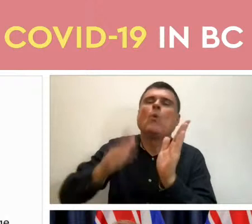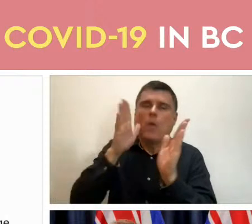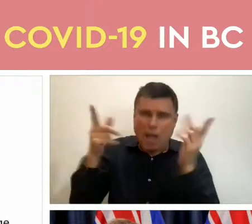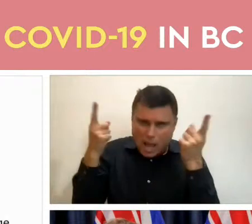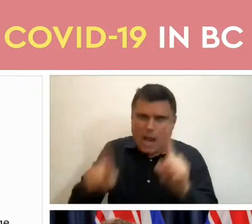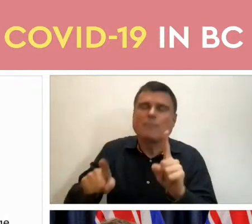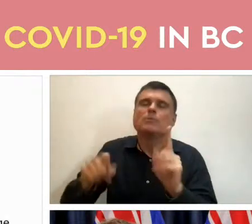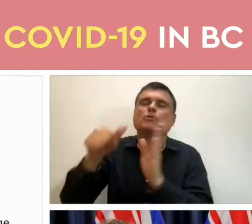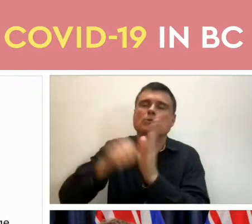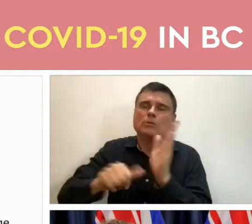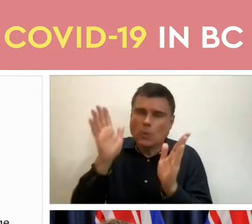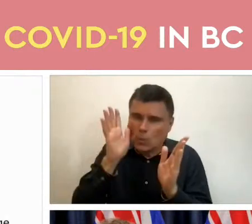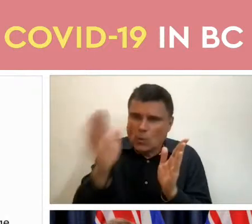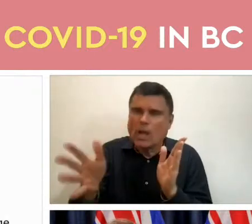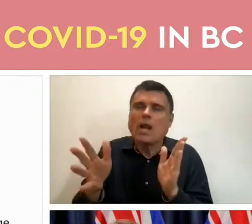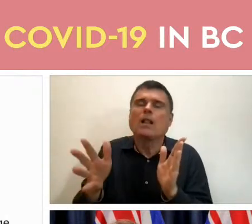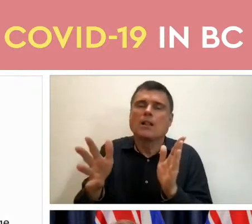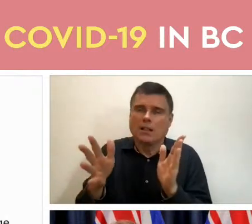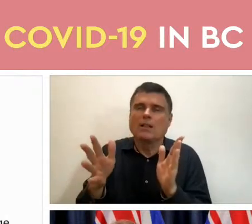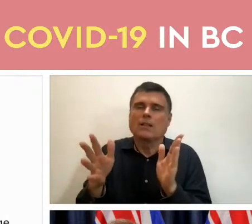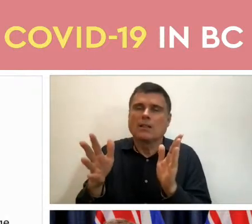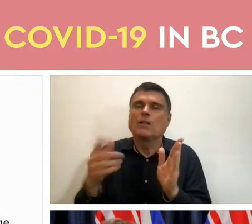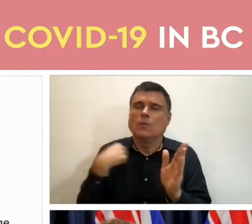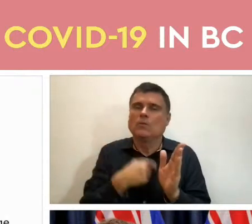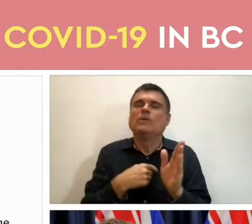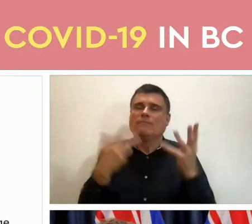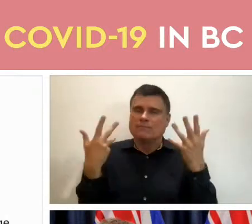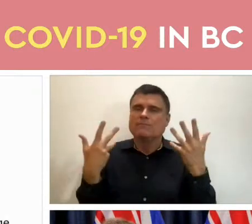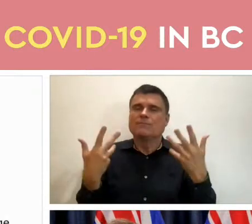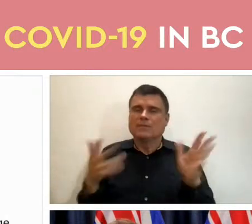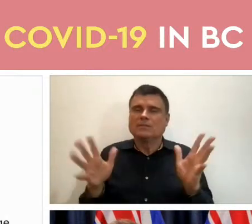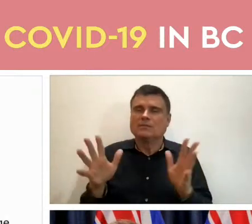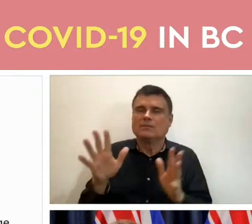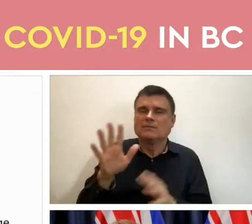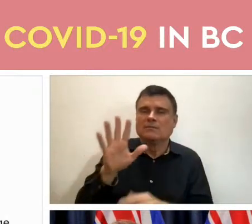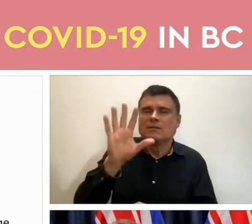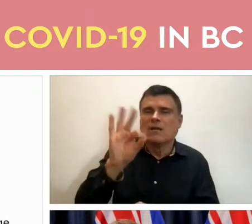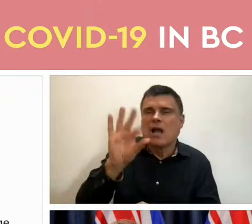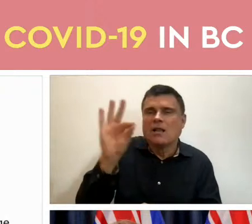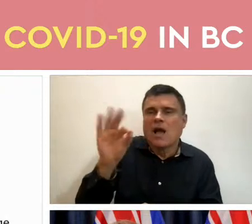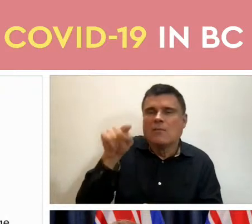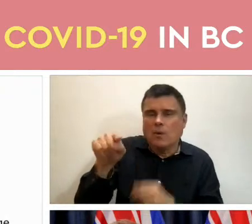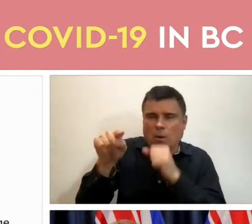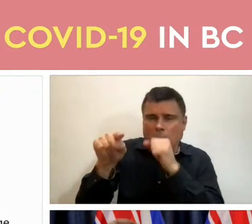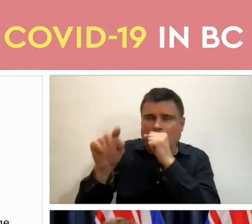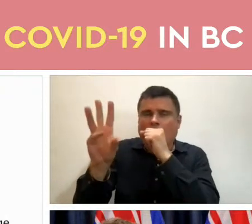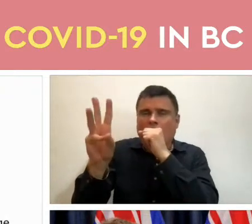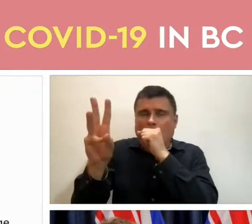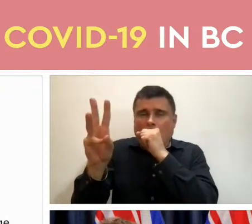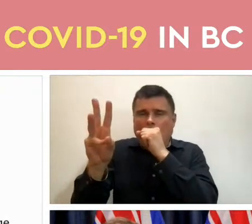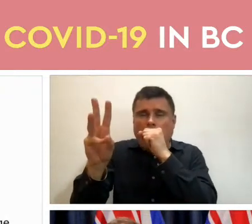We deliver surgeries to 99.6% of the 14,842 patients whose